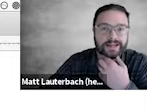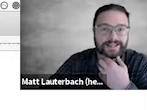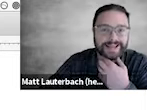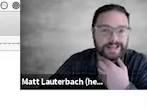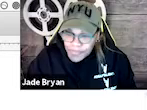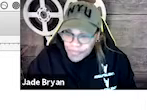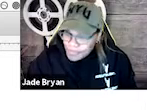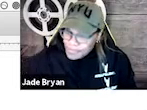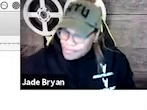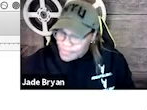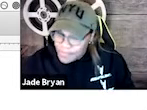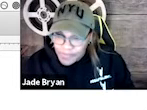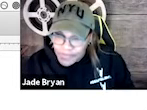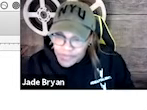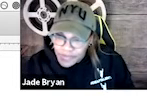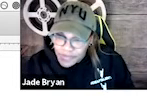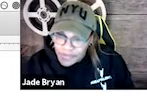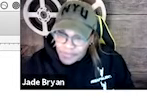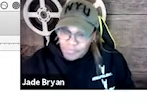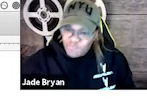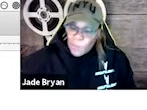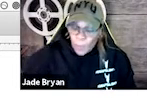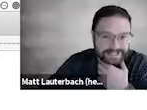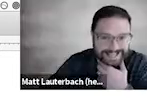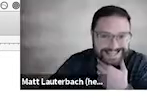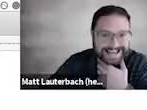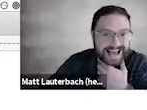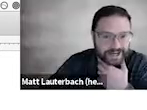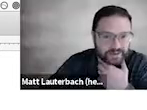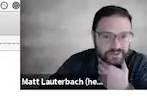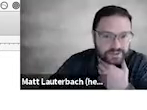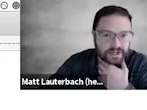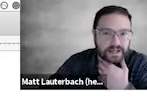ascending chords from low to high, rapidly descending high notes,